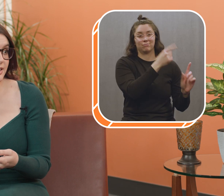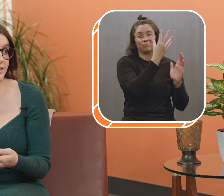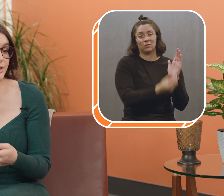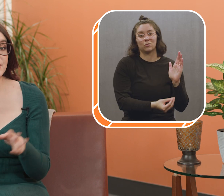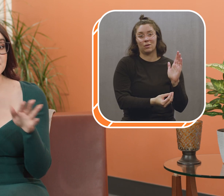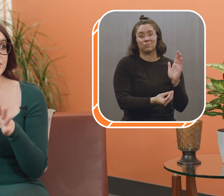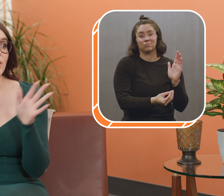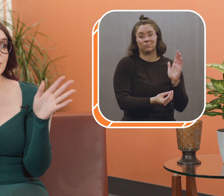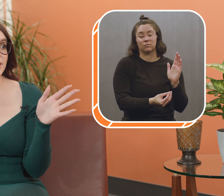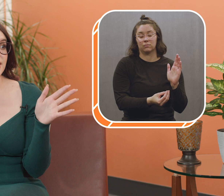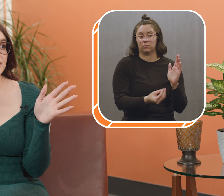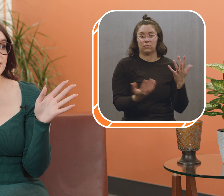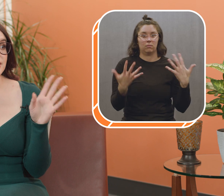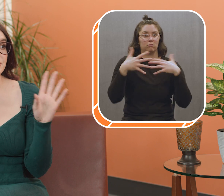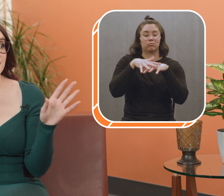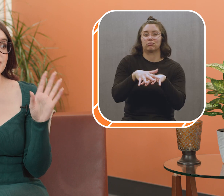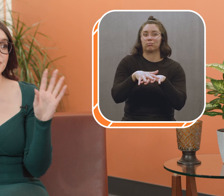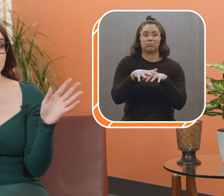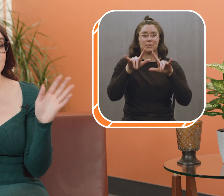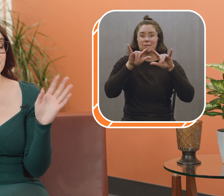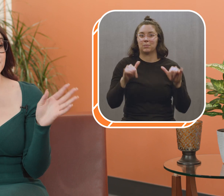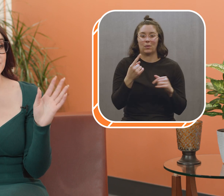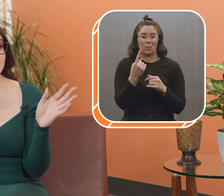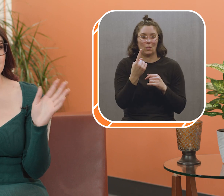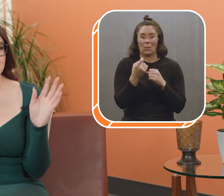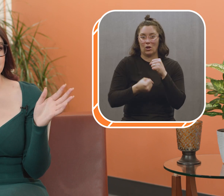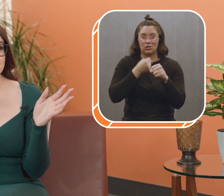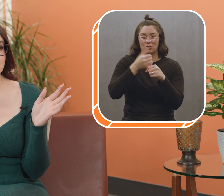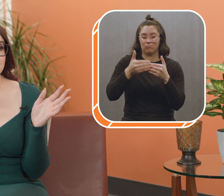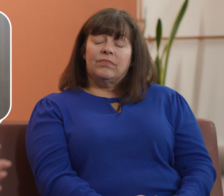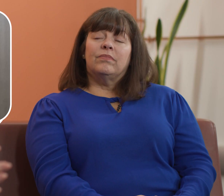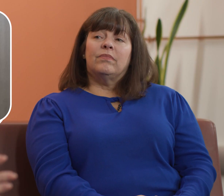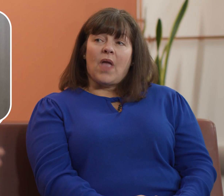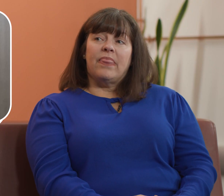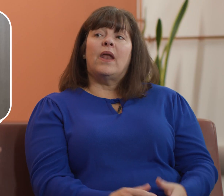So this was all within the span of the one or so years...